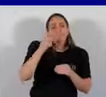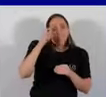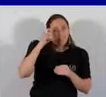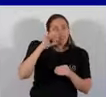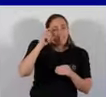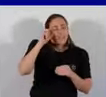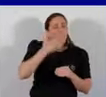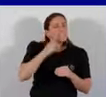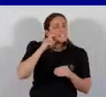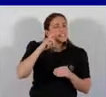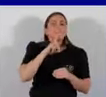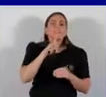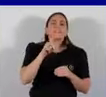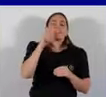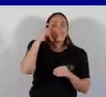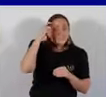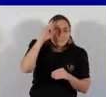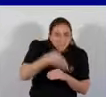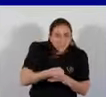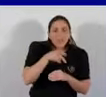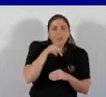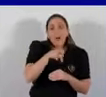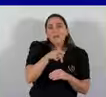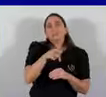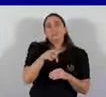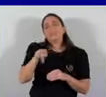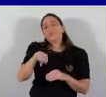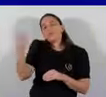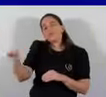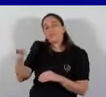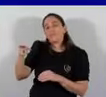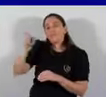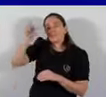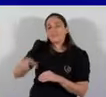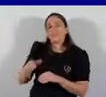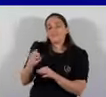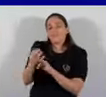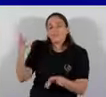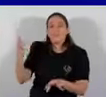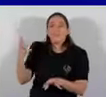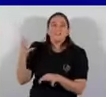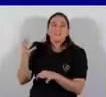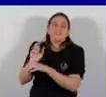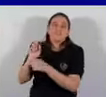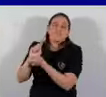We arrived and had a quasi-fiscal deficit The balance of the GDP